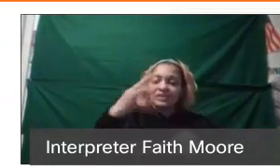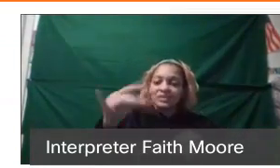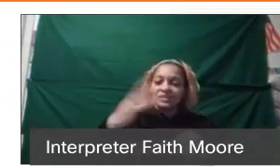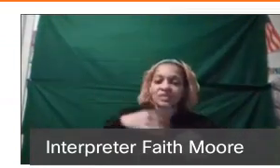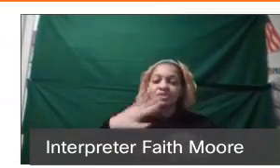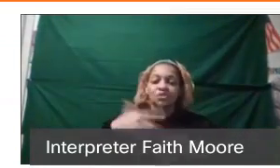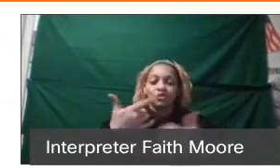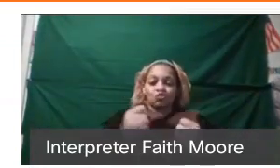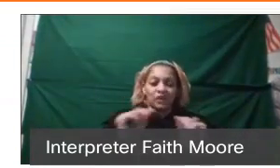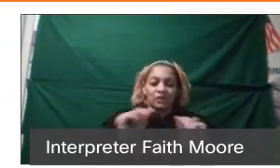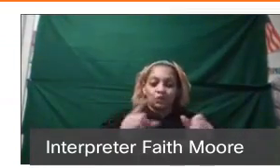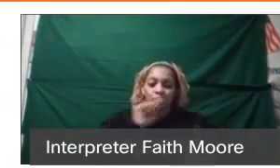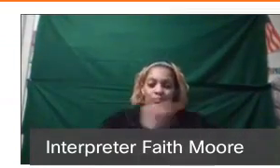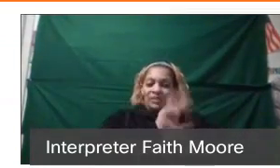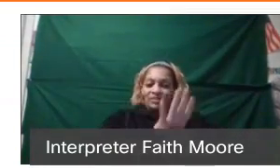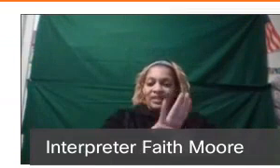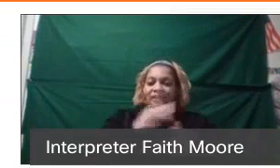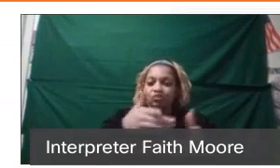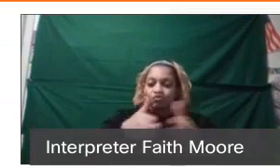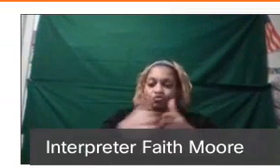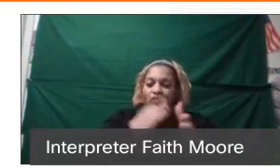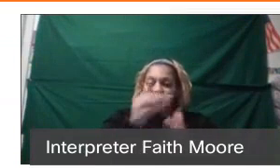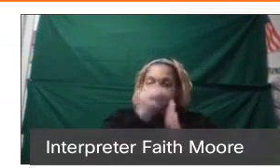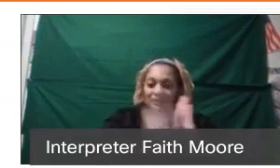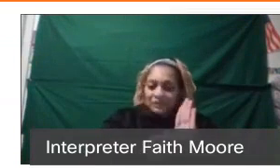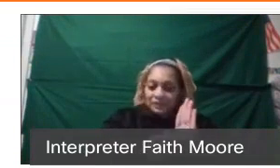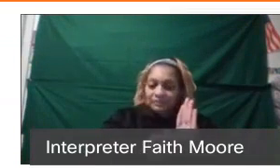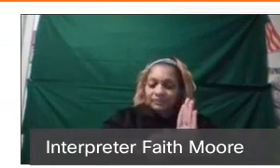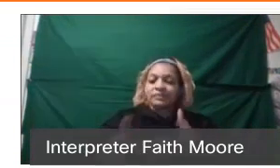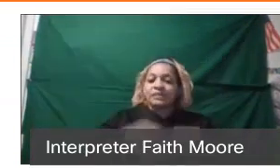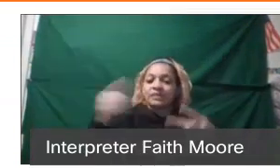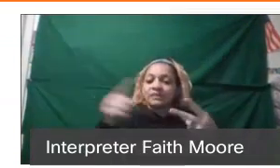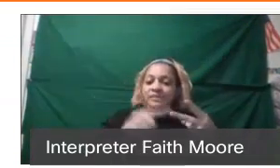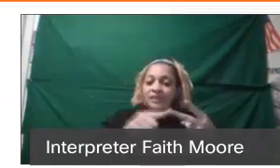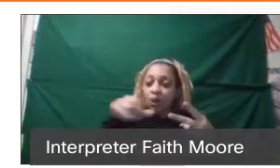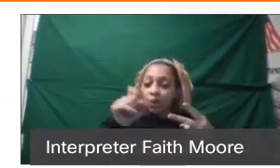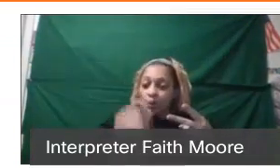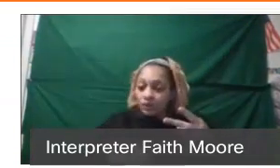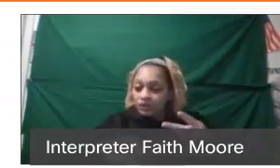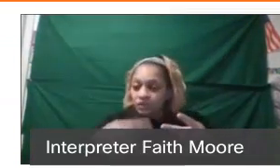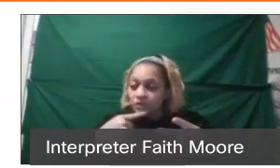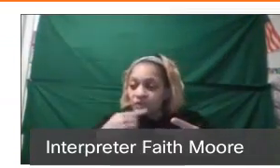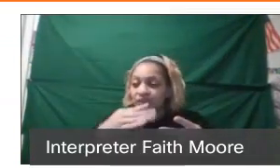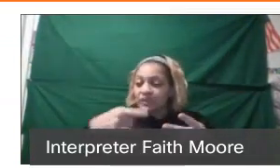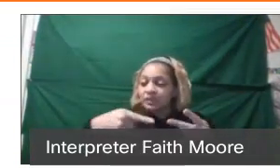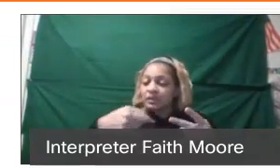Design and your 2nd question was about the buddies and cancers.